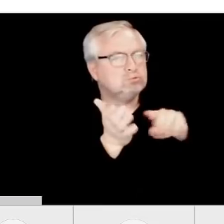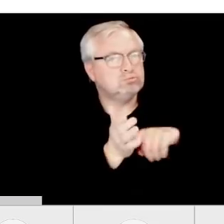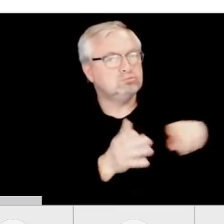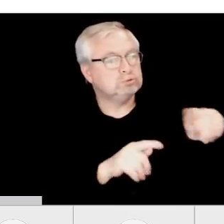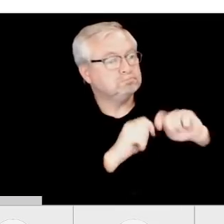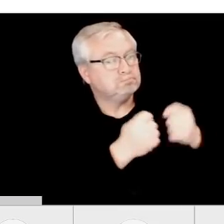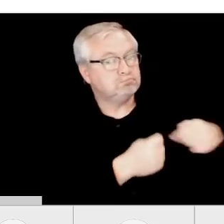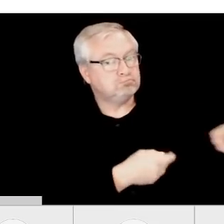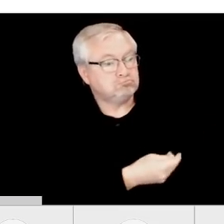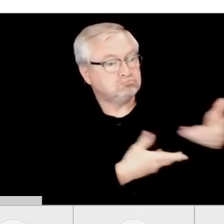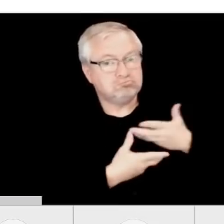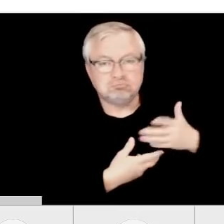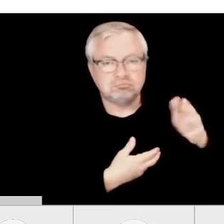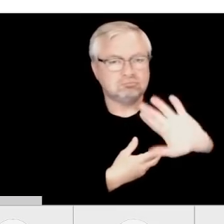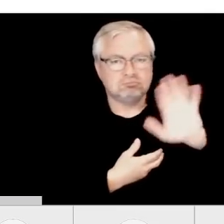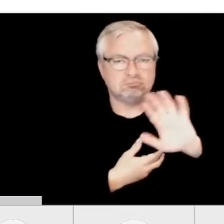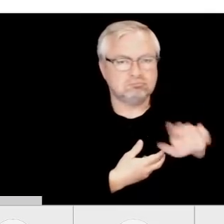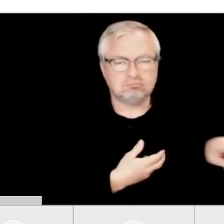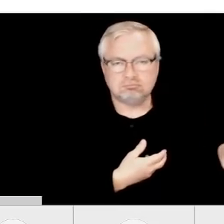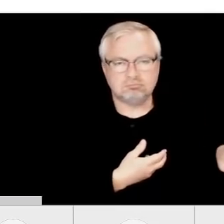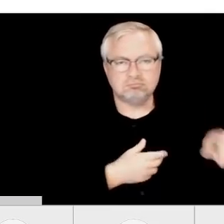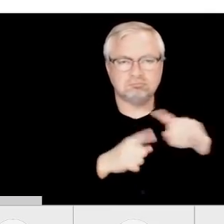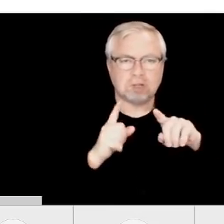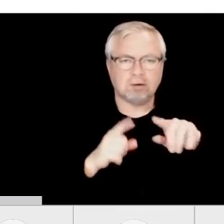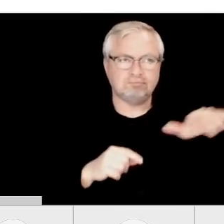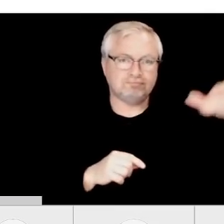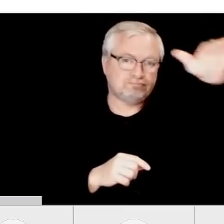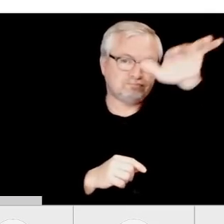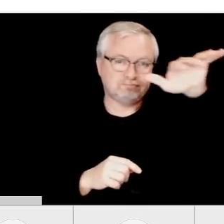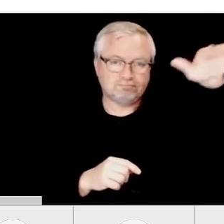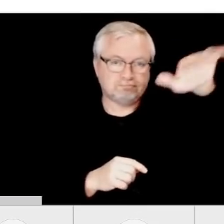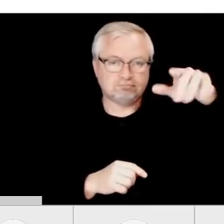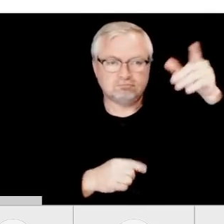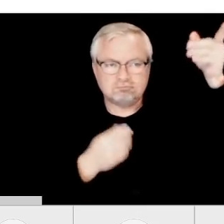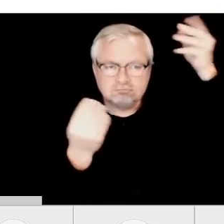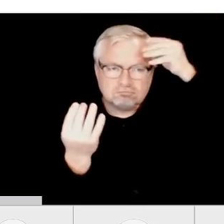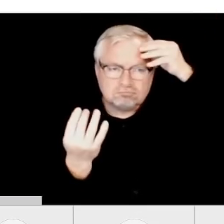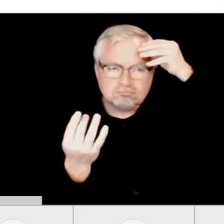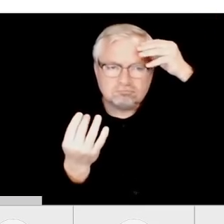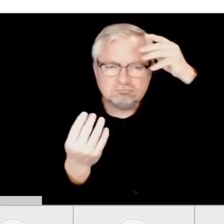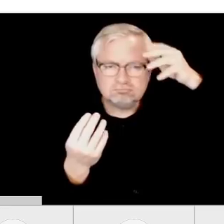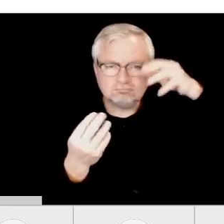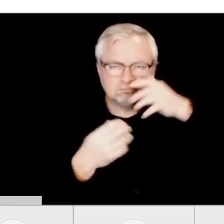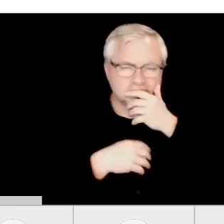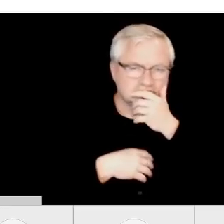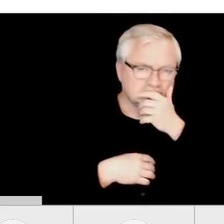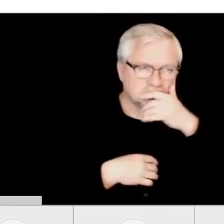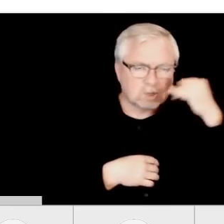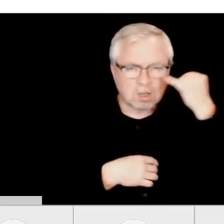Decision makers are considering trade-offs between the epidemic and